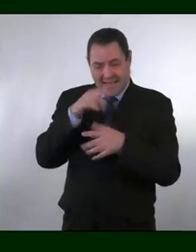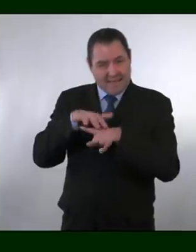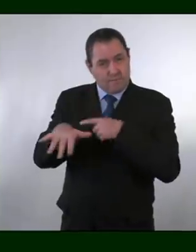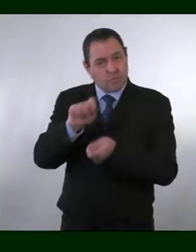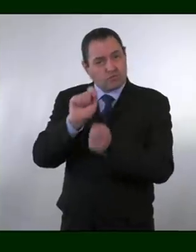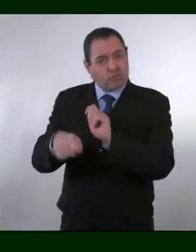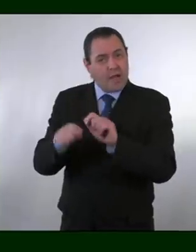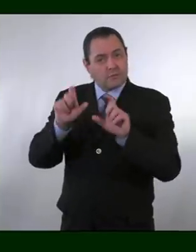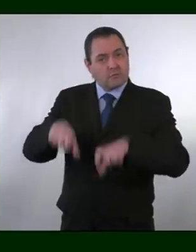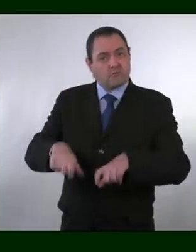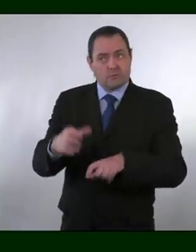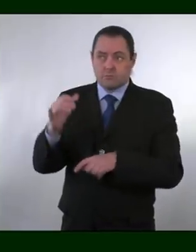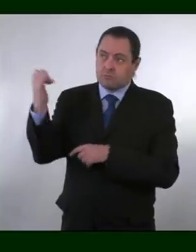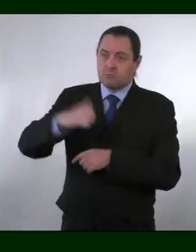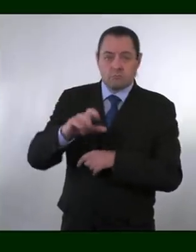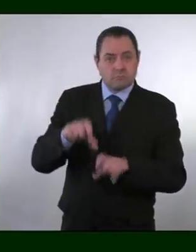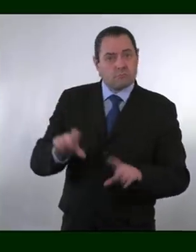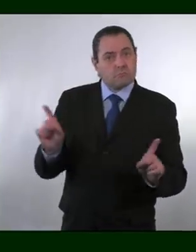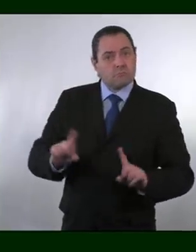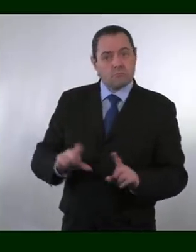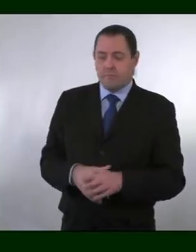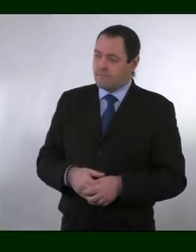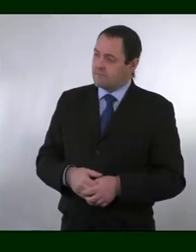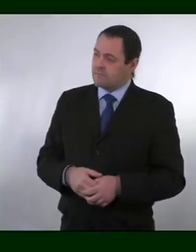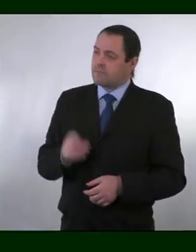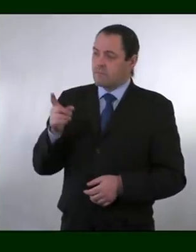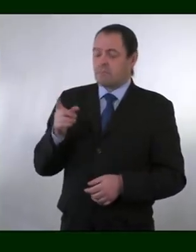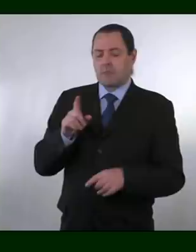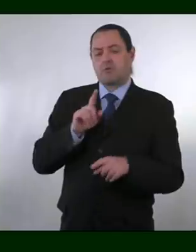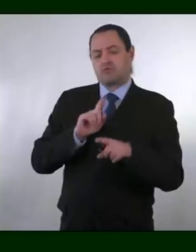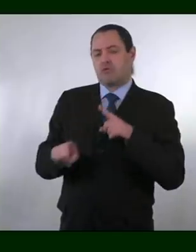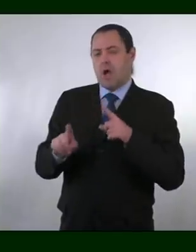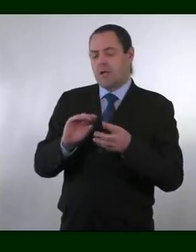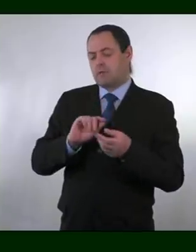We are certainly working very fast to see whether we can replace the current quarantine arrangements